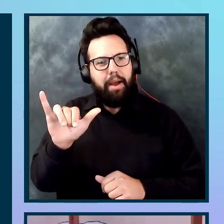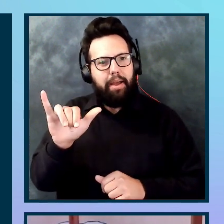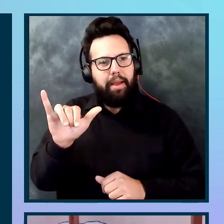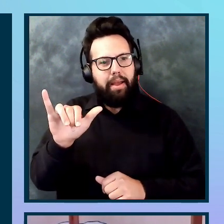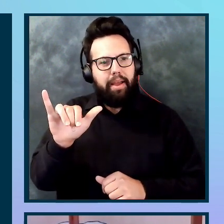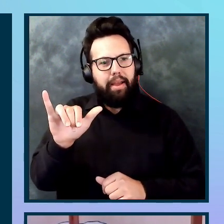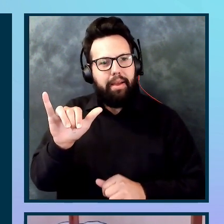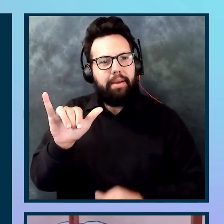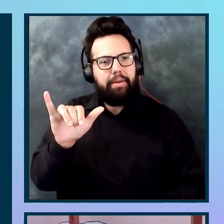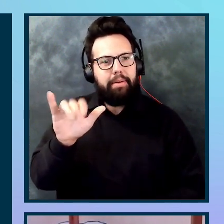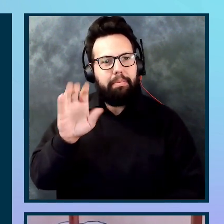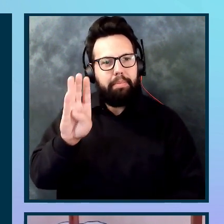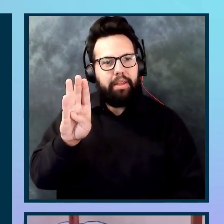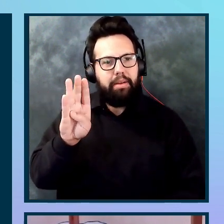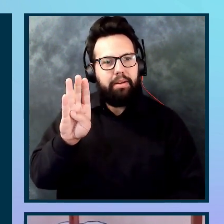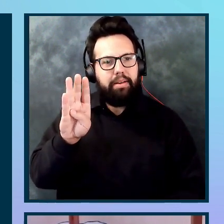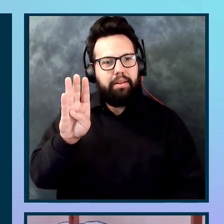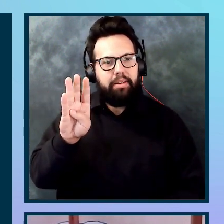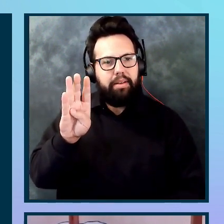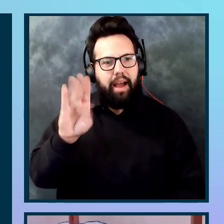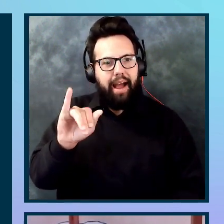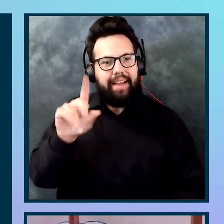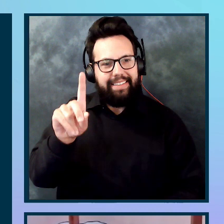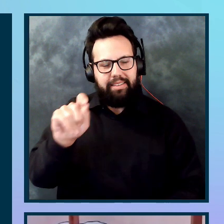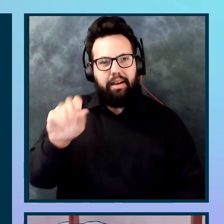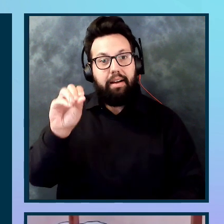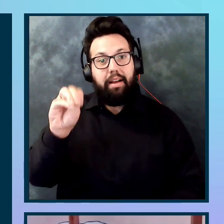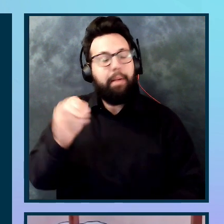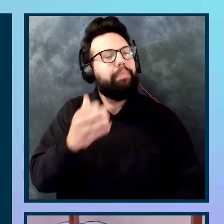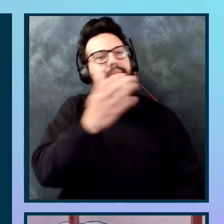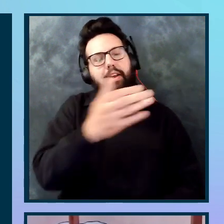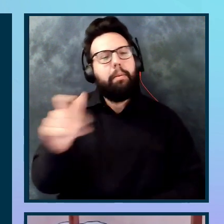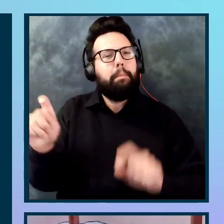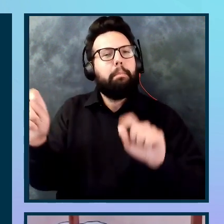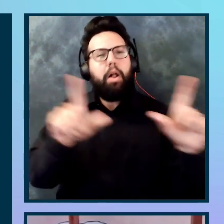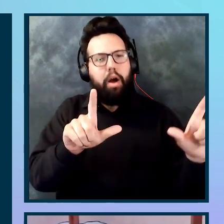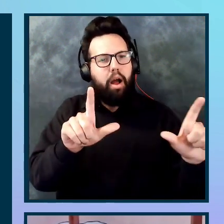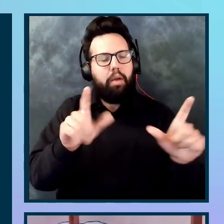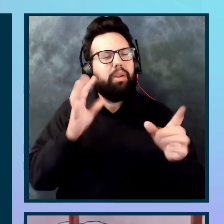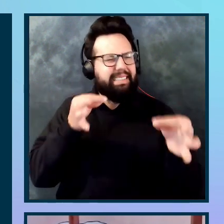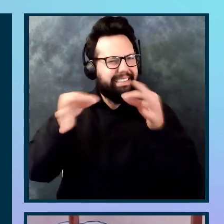That is gonna take you to a Deque blog post that describes this process in depth so you can reference it again in the future,